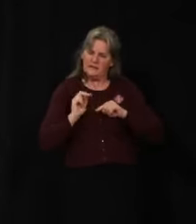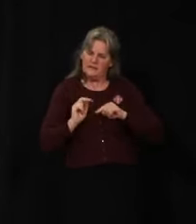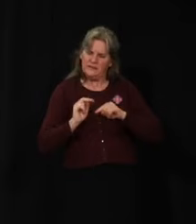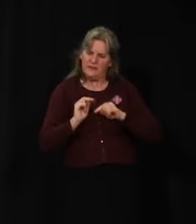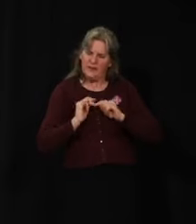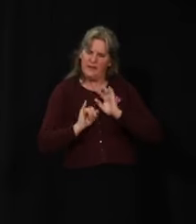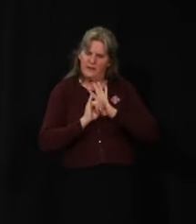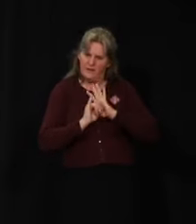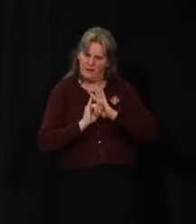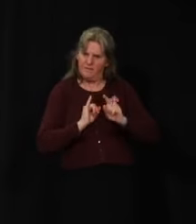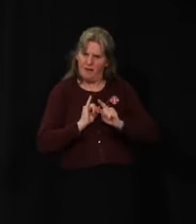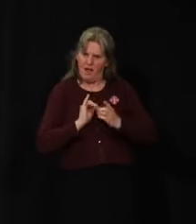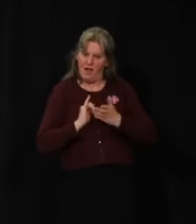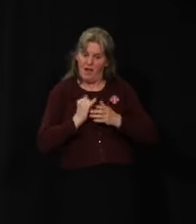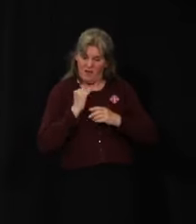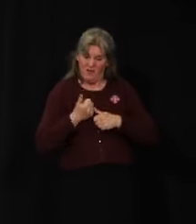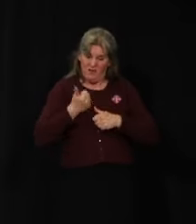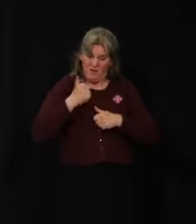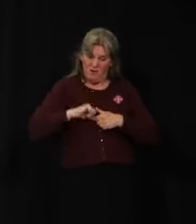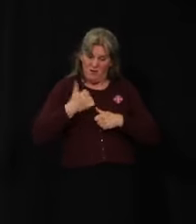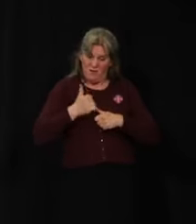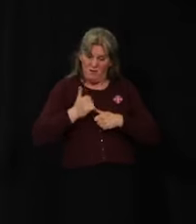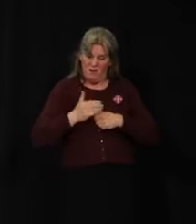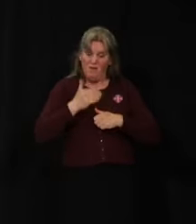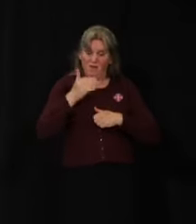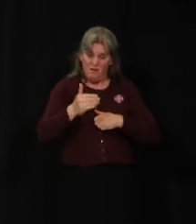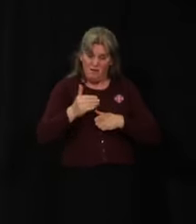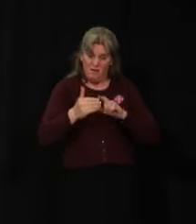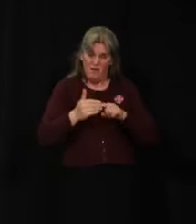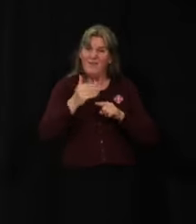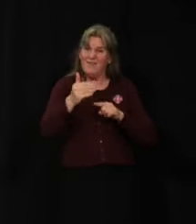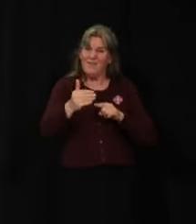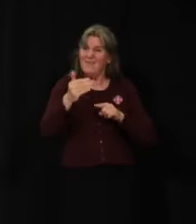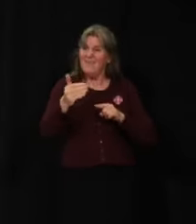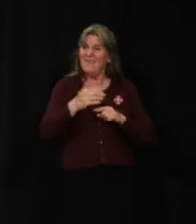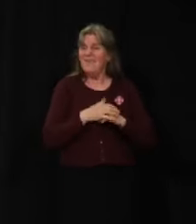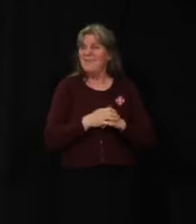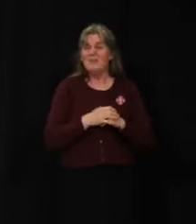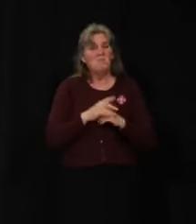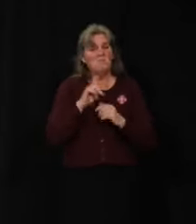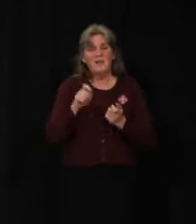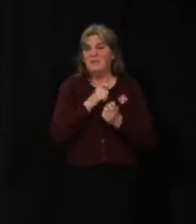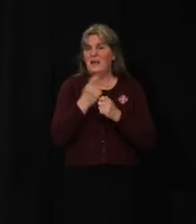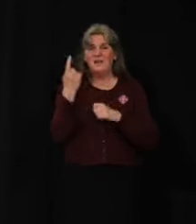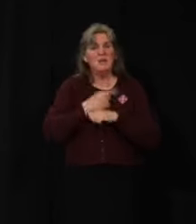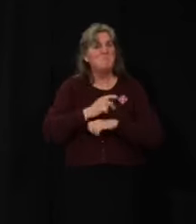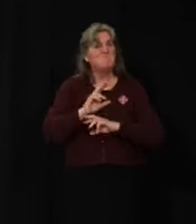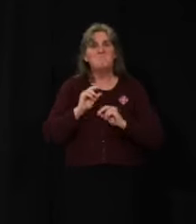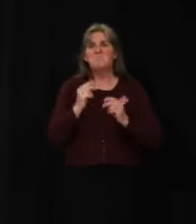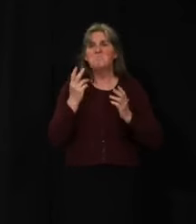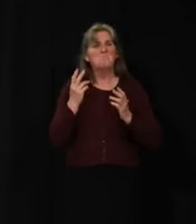nurse to die from COVID-19. That nurse worked in continuing care. As we pointed out on Tuesday,